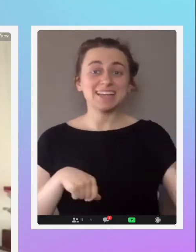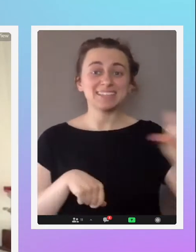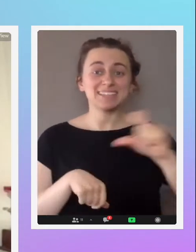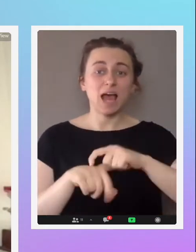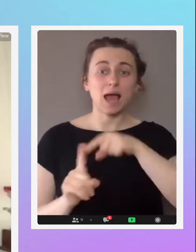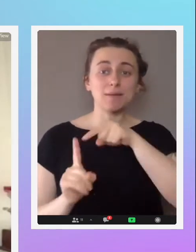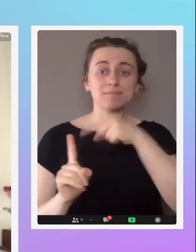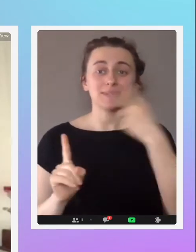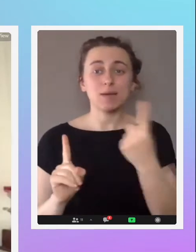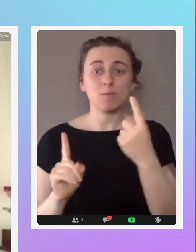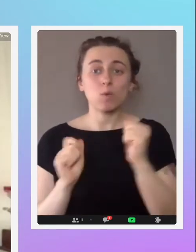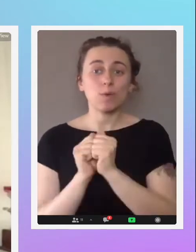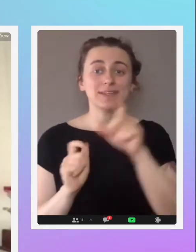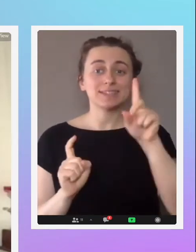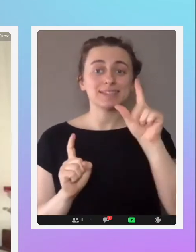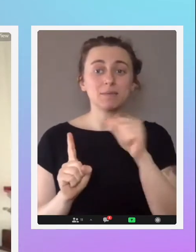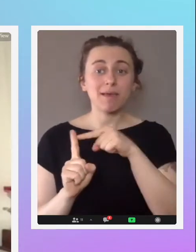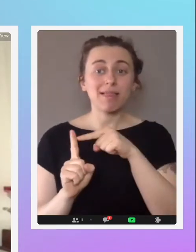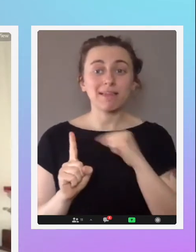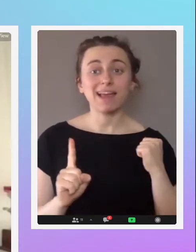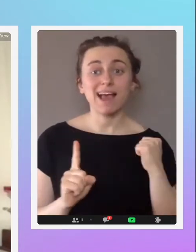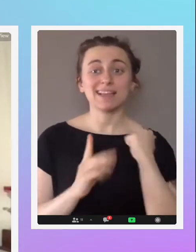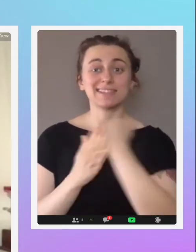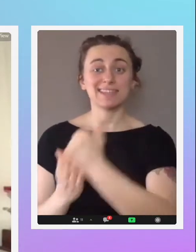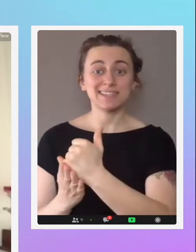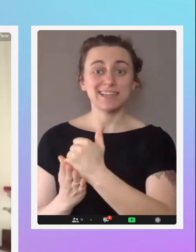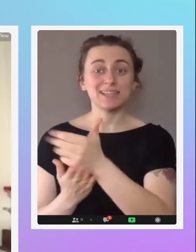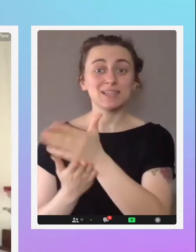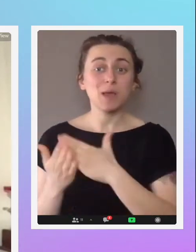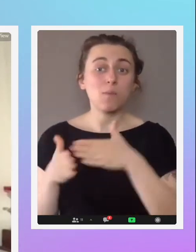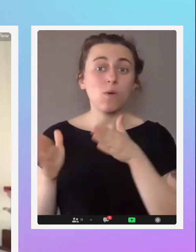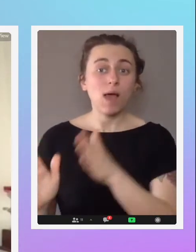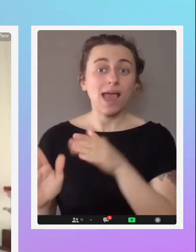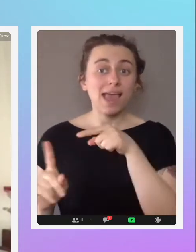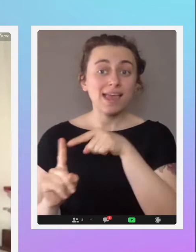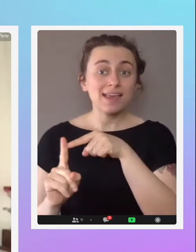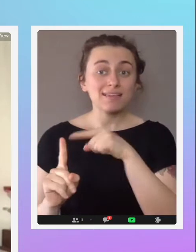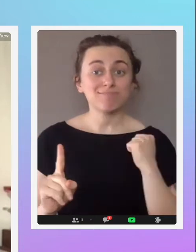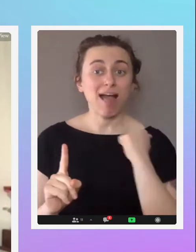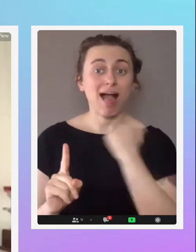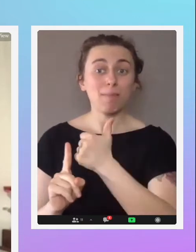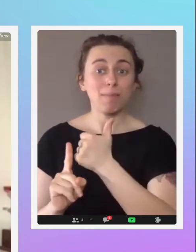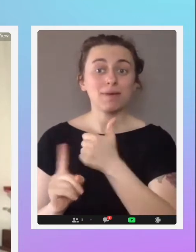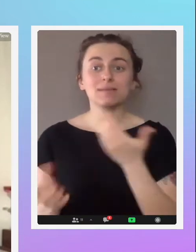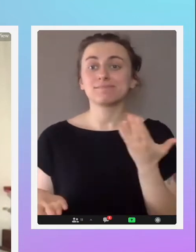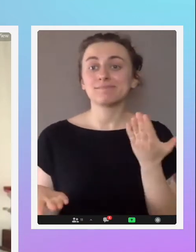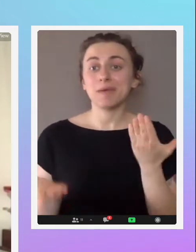that you may actually be affecting positively another 6 billion people,